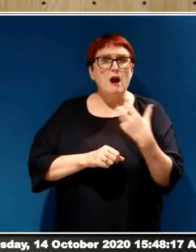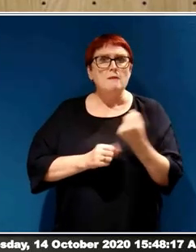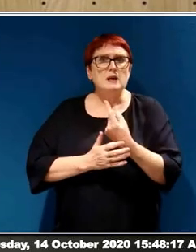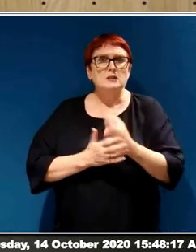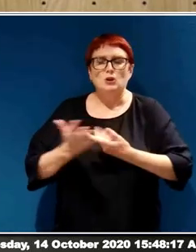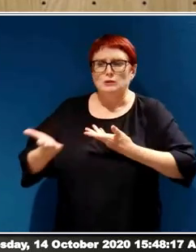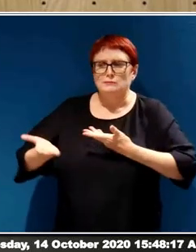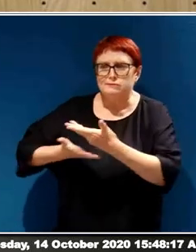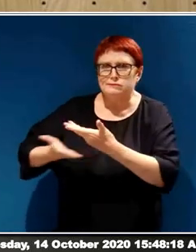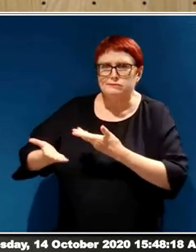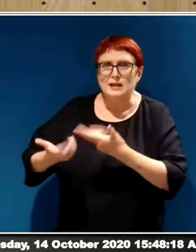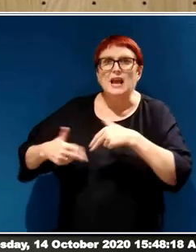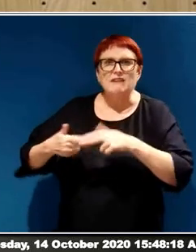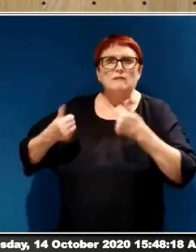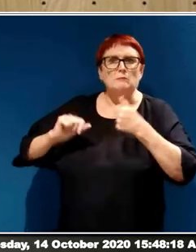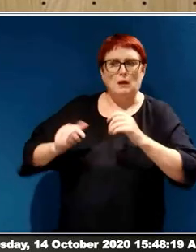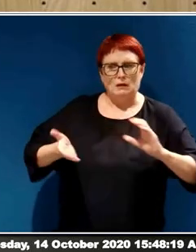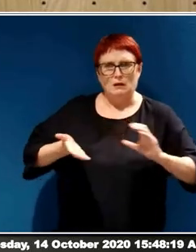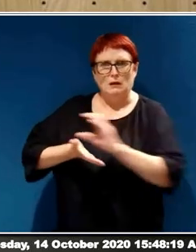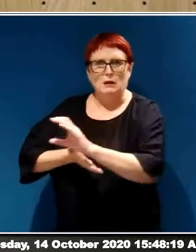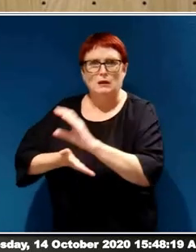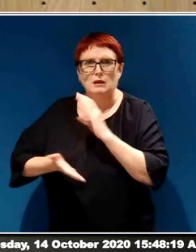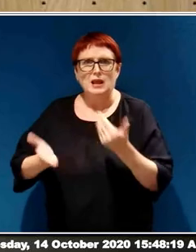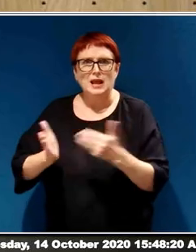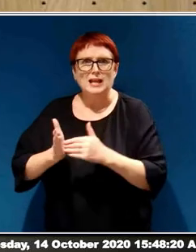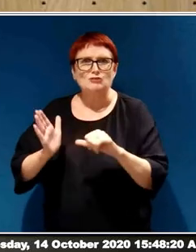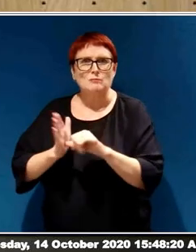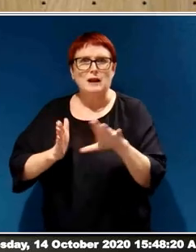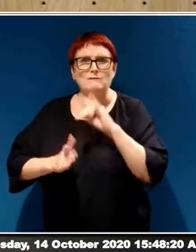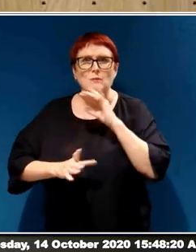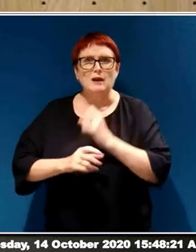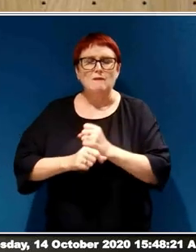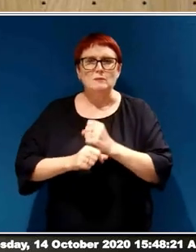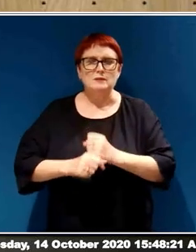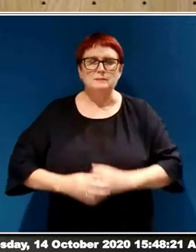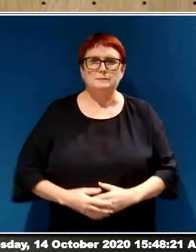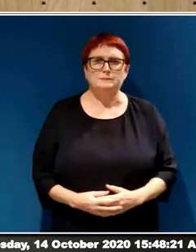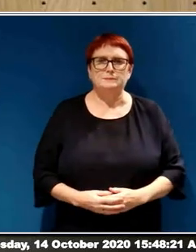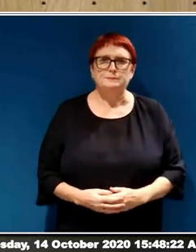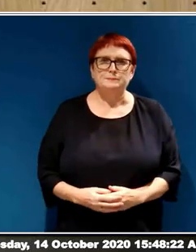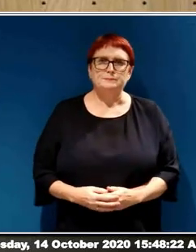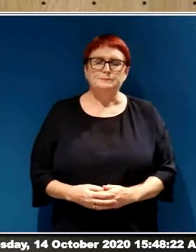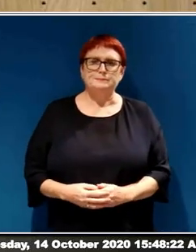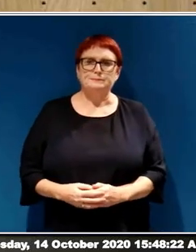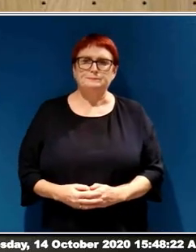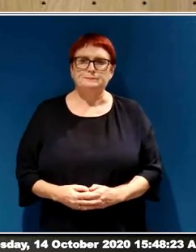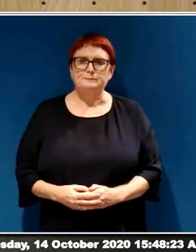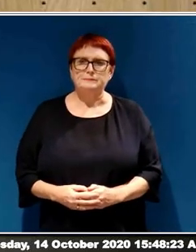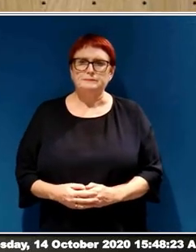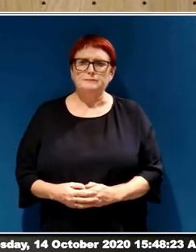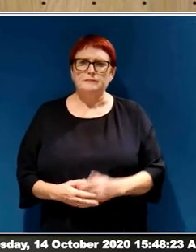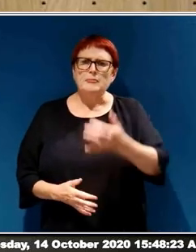So you asked me what I had in mind about what could be done to improve that, and